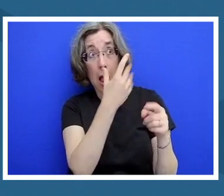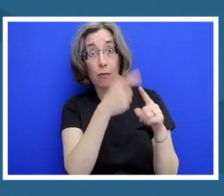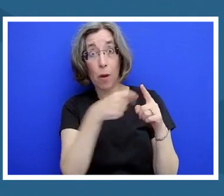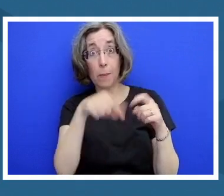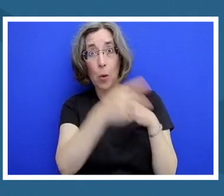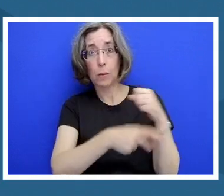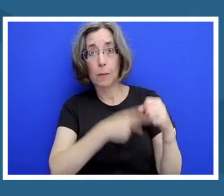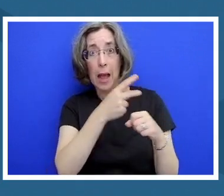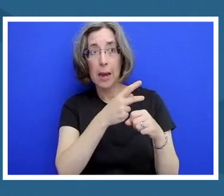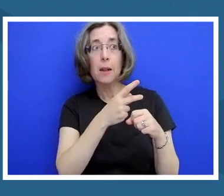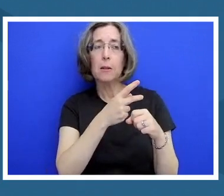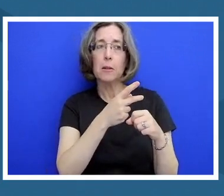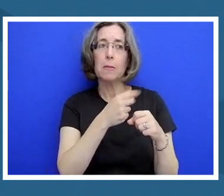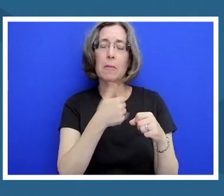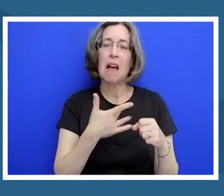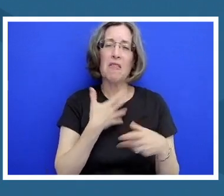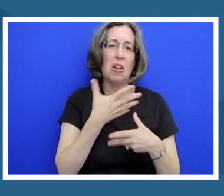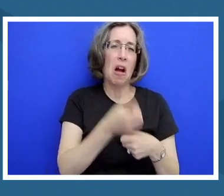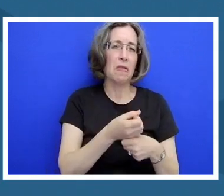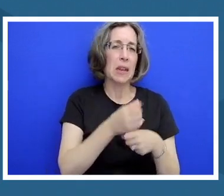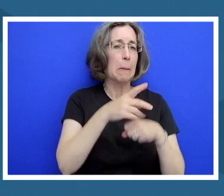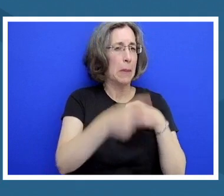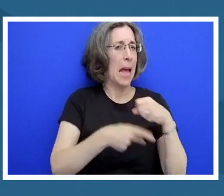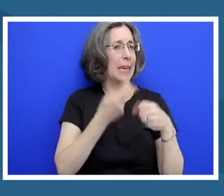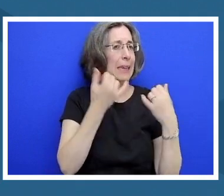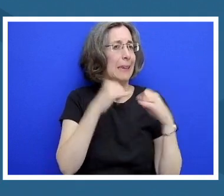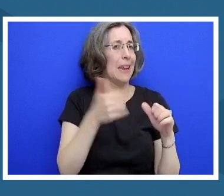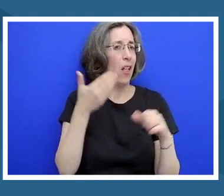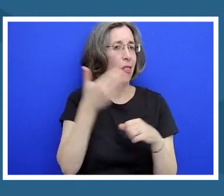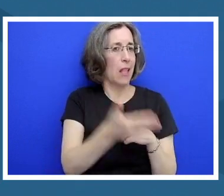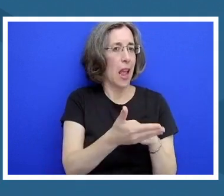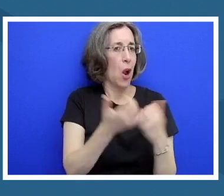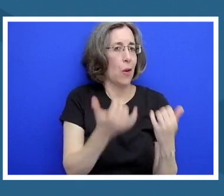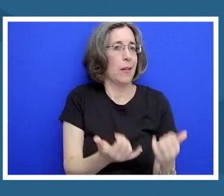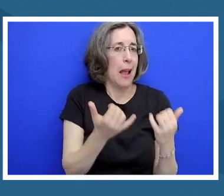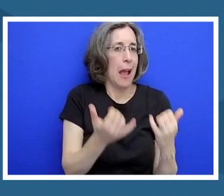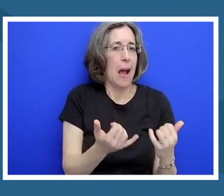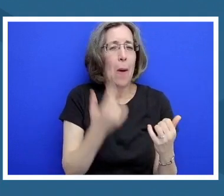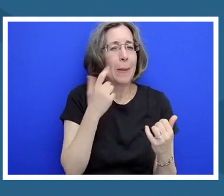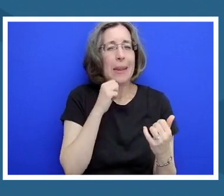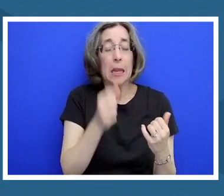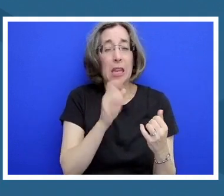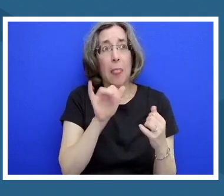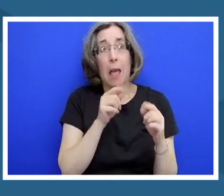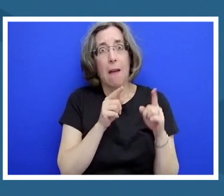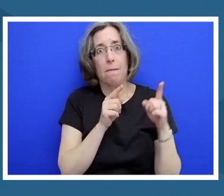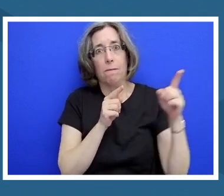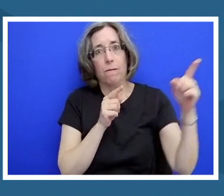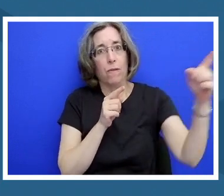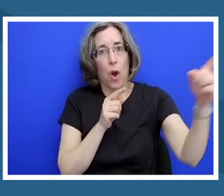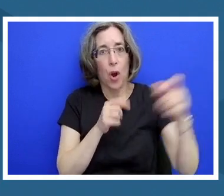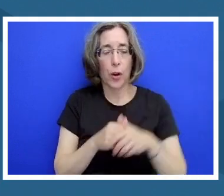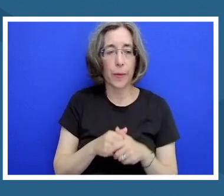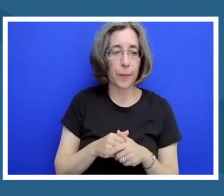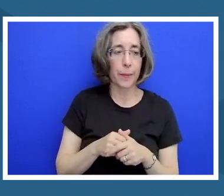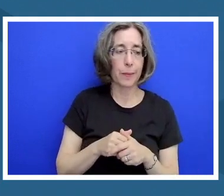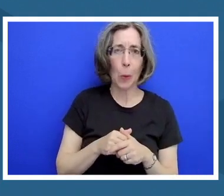exoplanets versus studying galaxies that are very far away